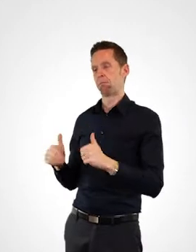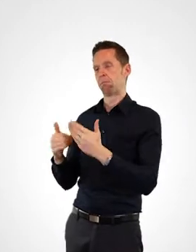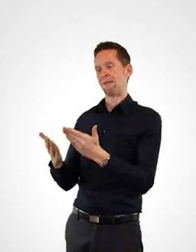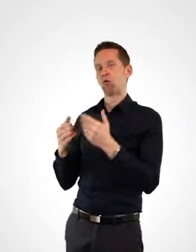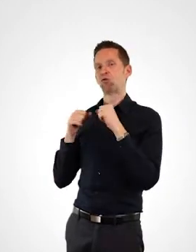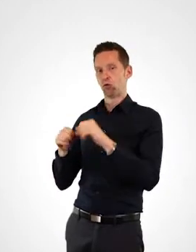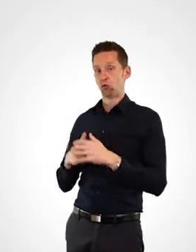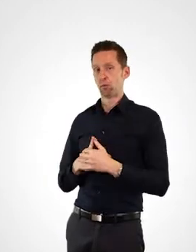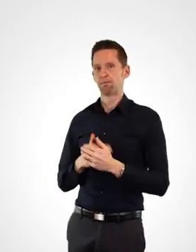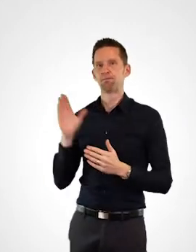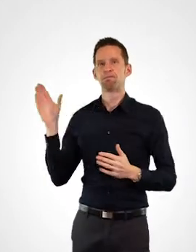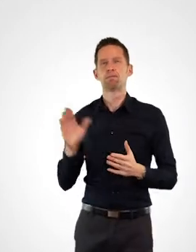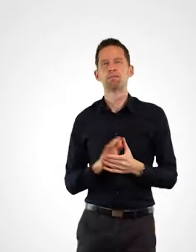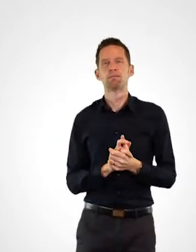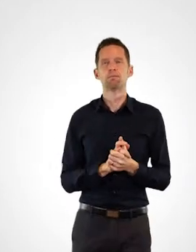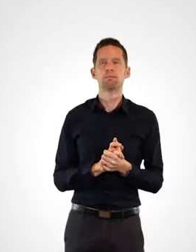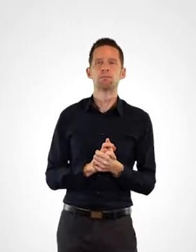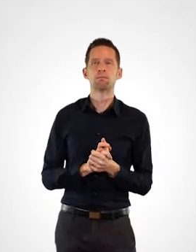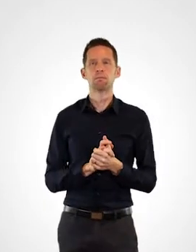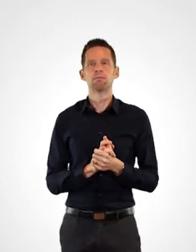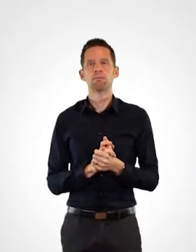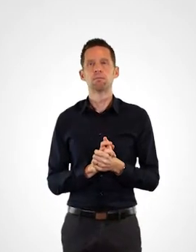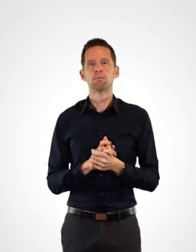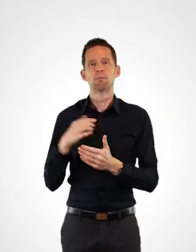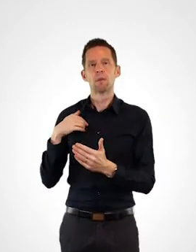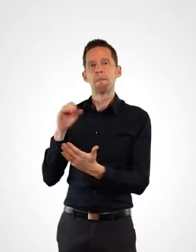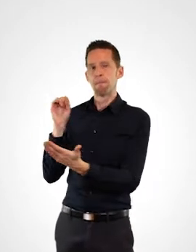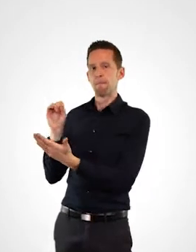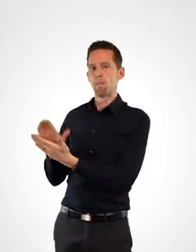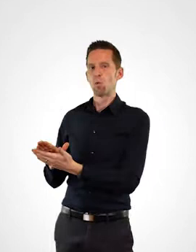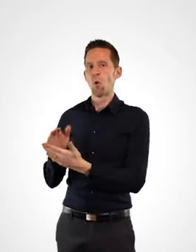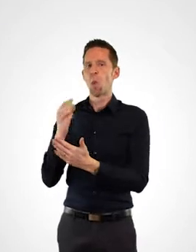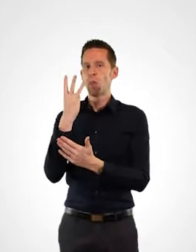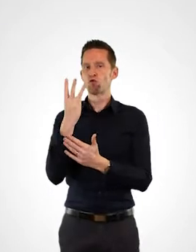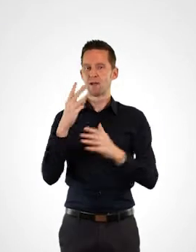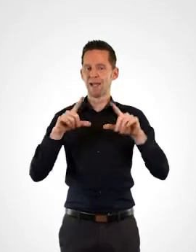and then provides her with the strategy. Now I'm going to put down three cards.